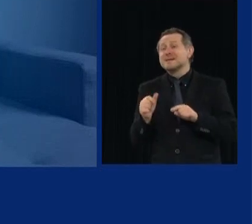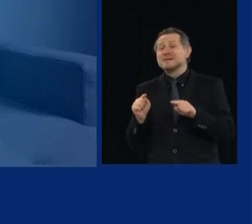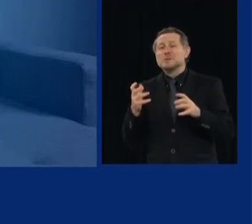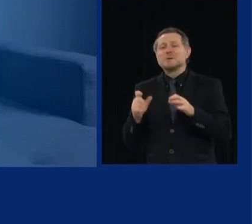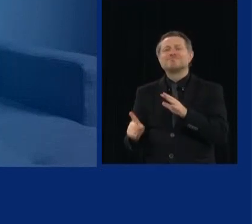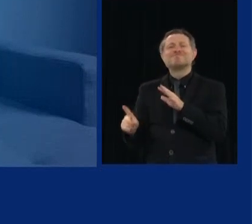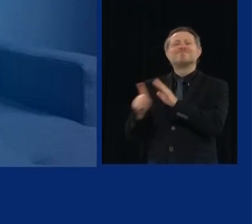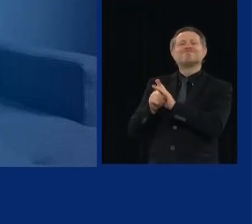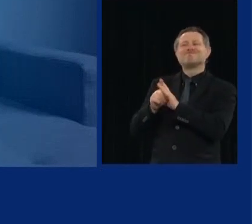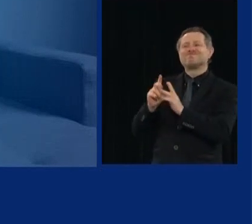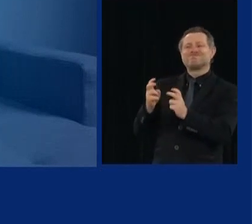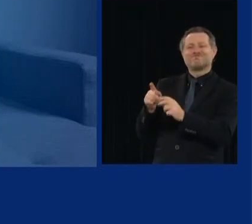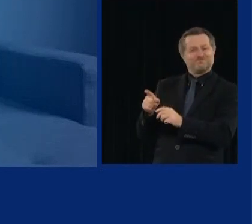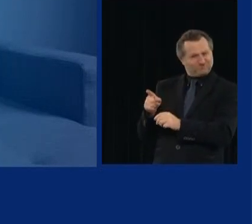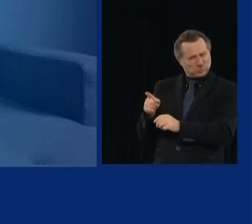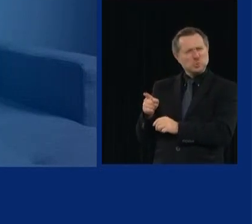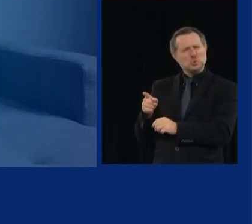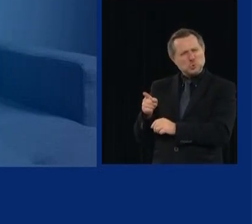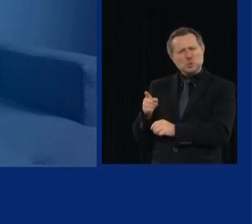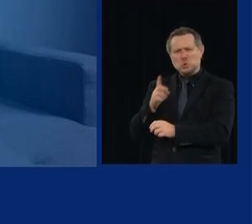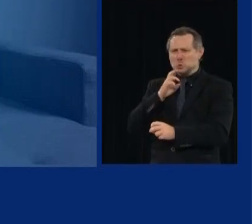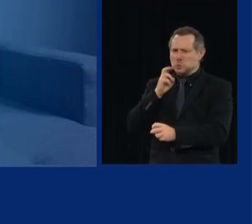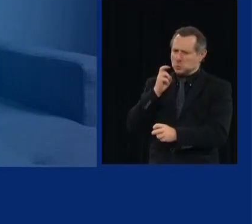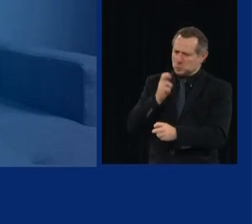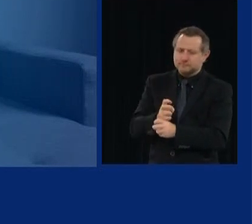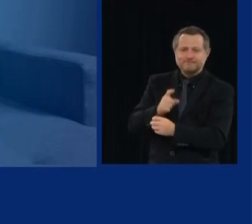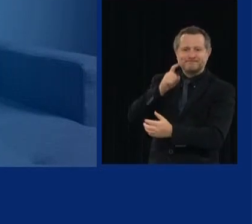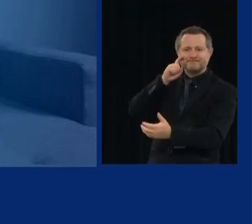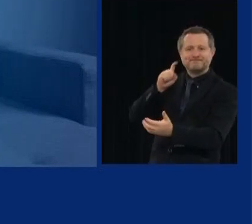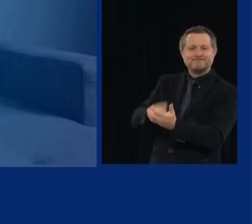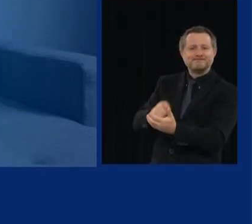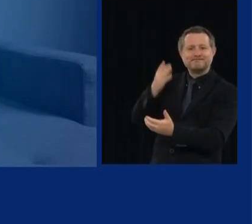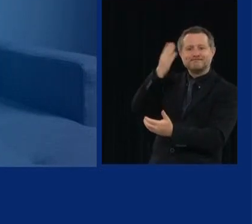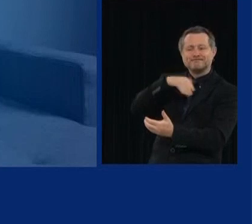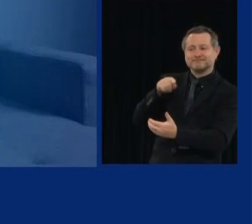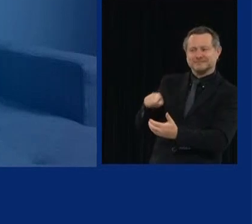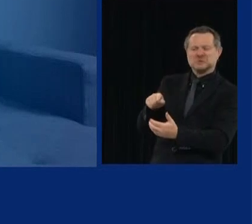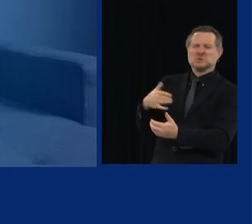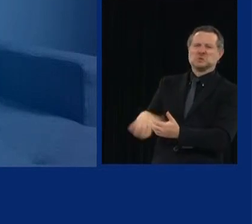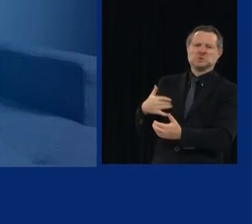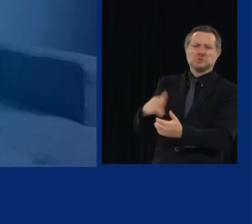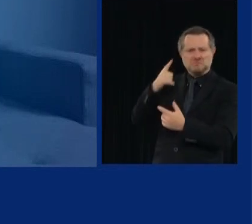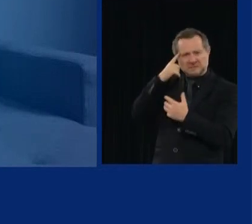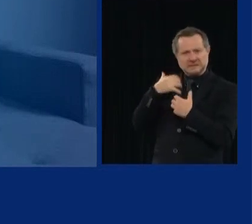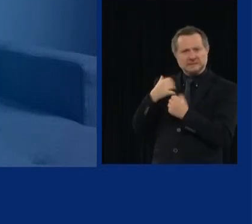RATES. BUT THERE IS ALSO A MORE SUBTLE